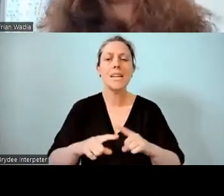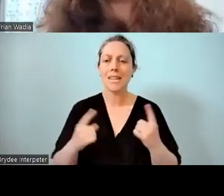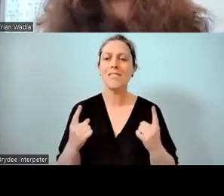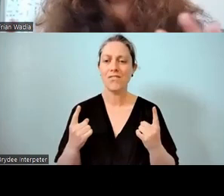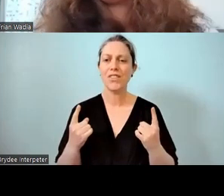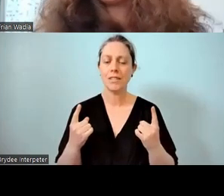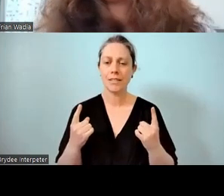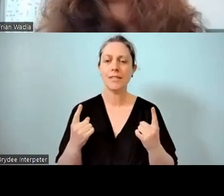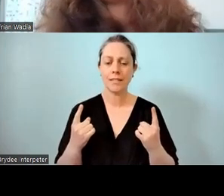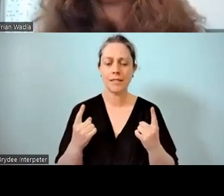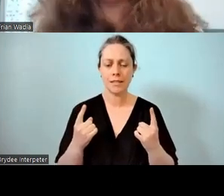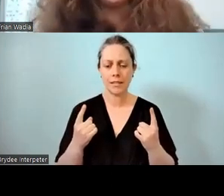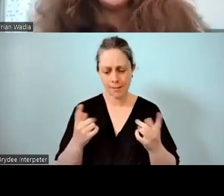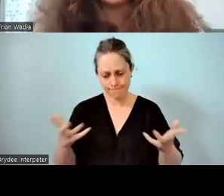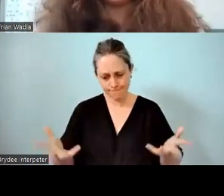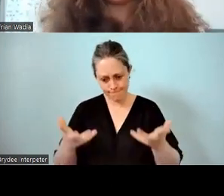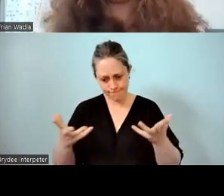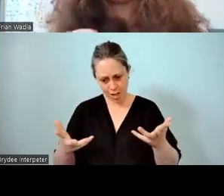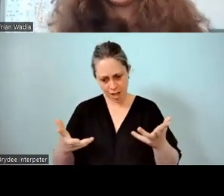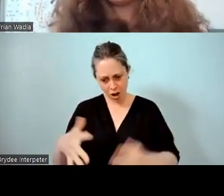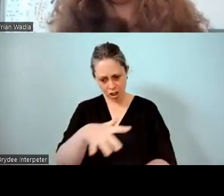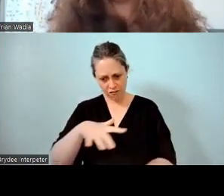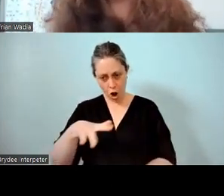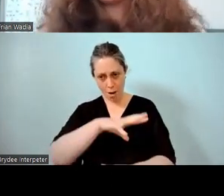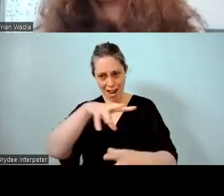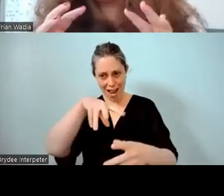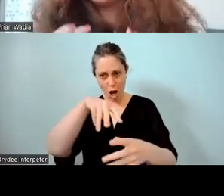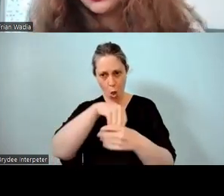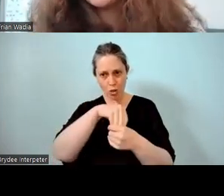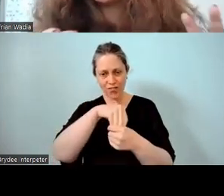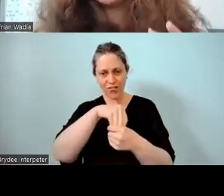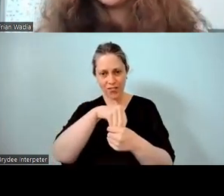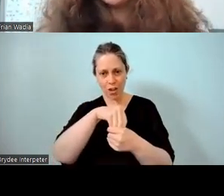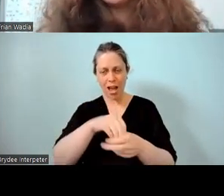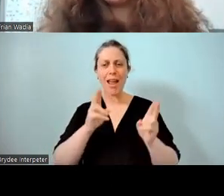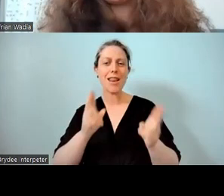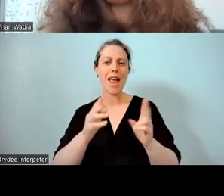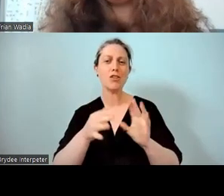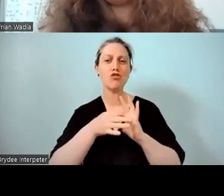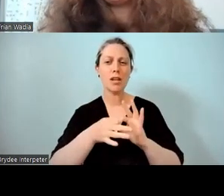create those environments that are inclusive, that allow for those natural connections to happen,